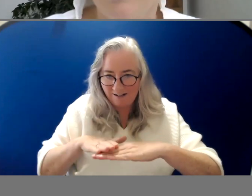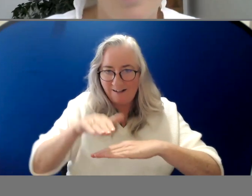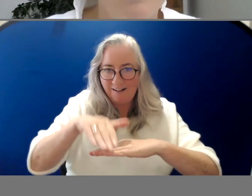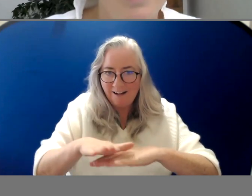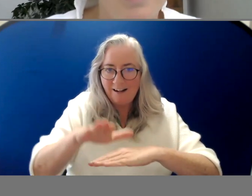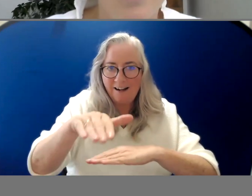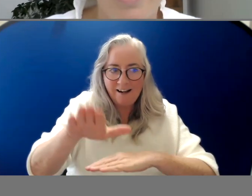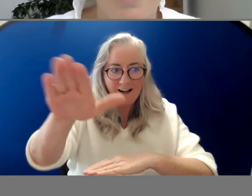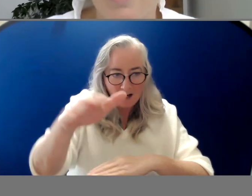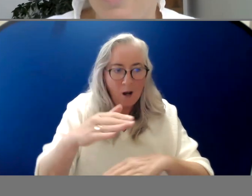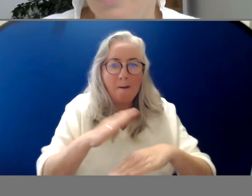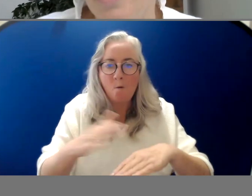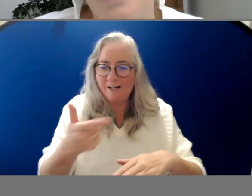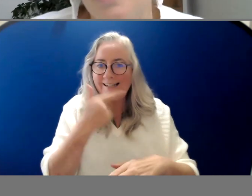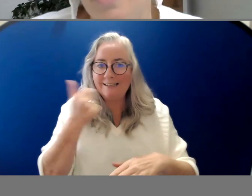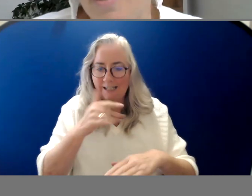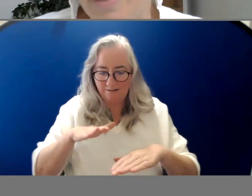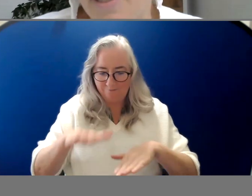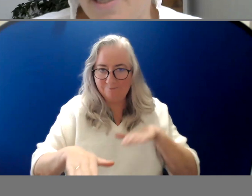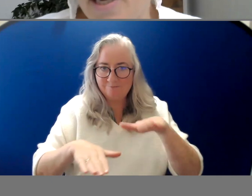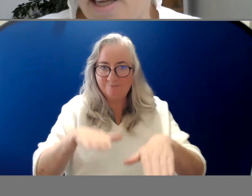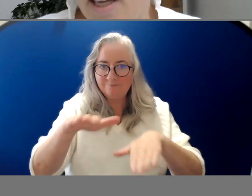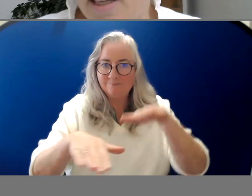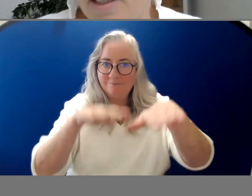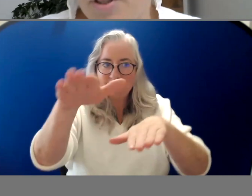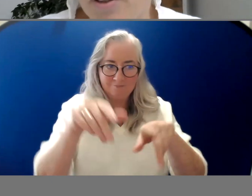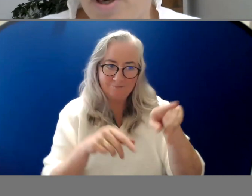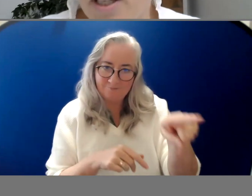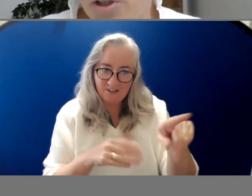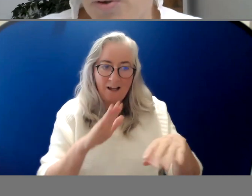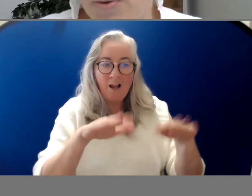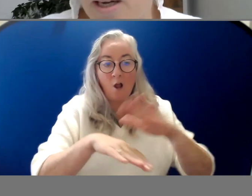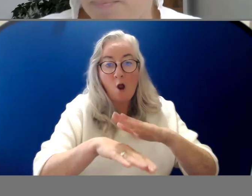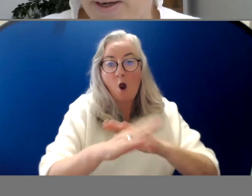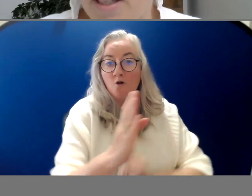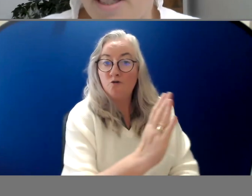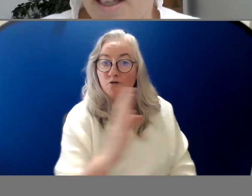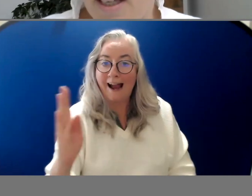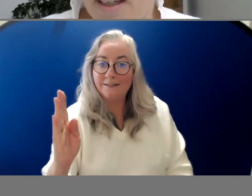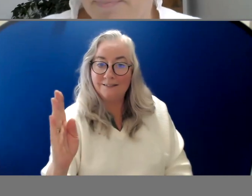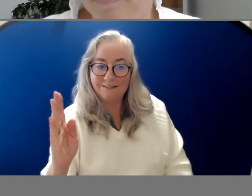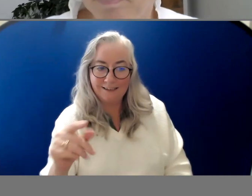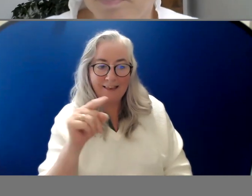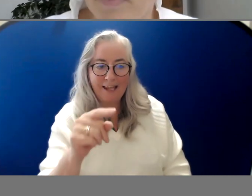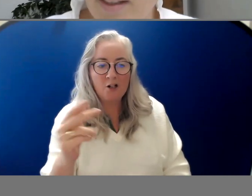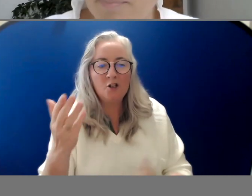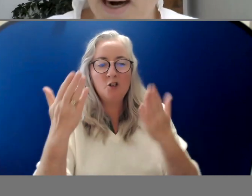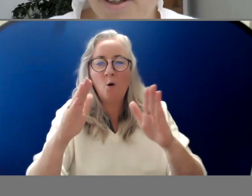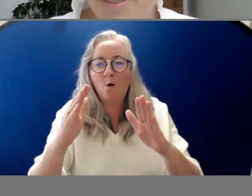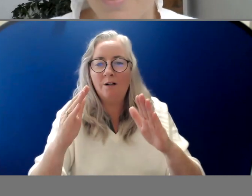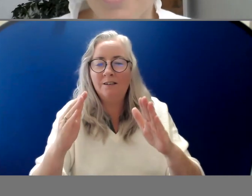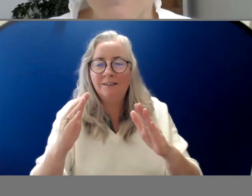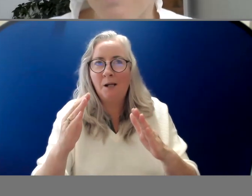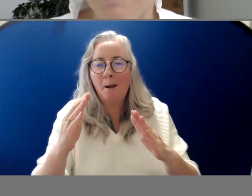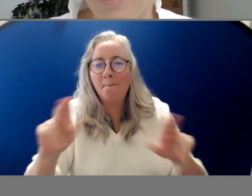of the tread and then the image on the right shows the Opera House in Paris it was developed